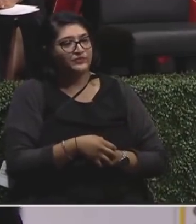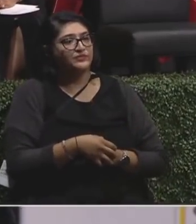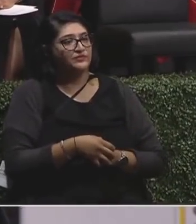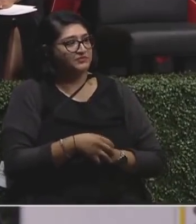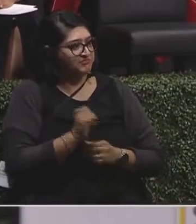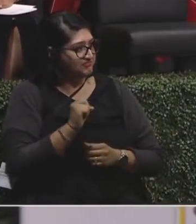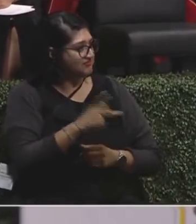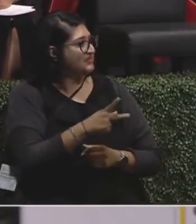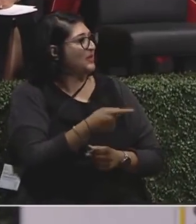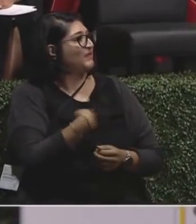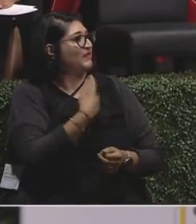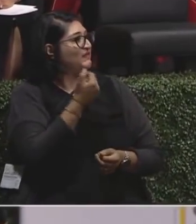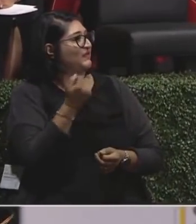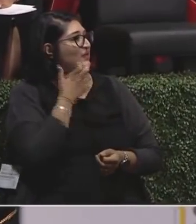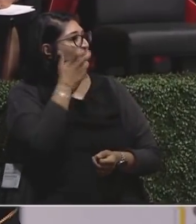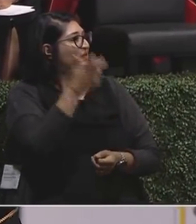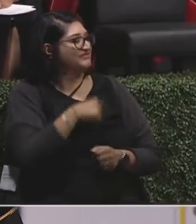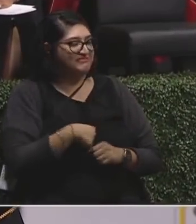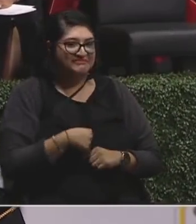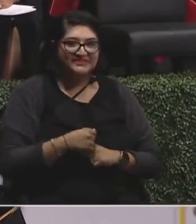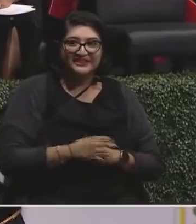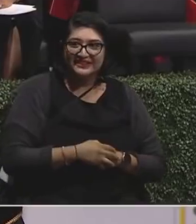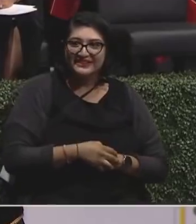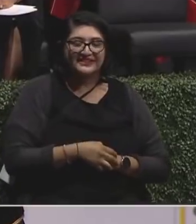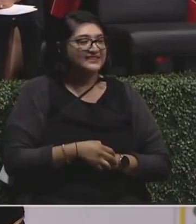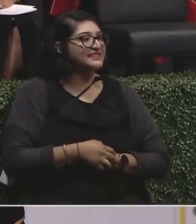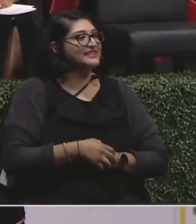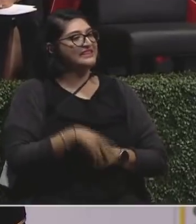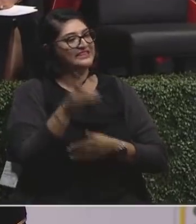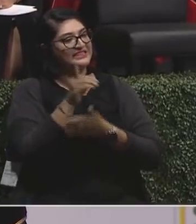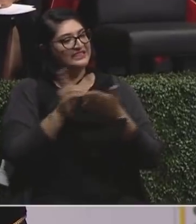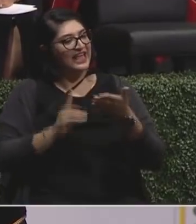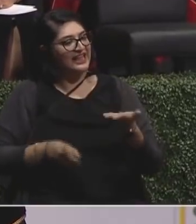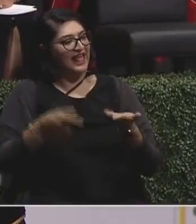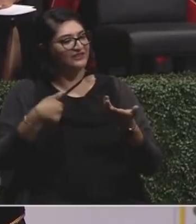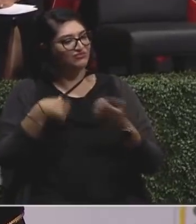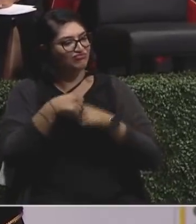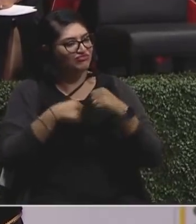IT'S HOME TO THE LOS ANGELES URBAN TEACHER RESIDENCY PROGRAM,